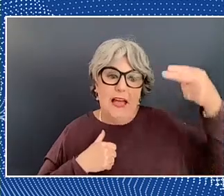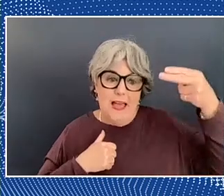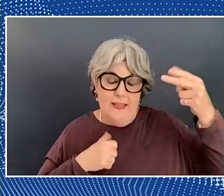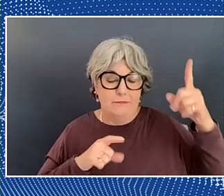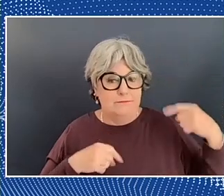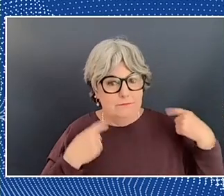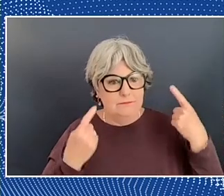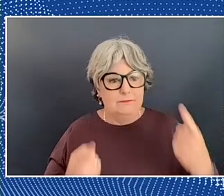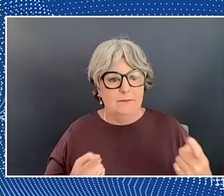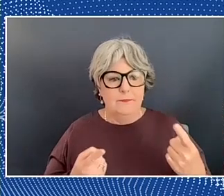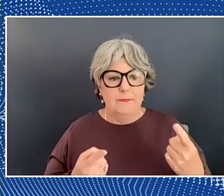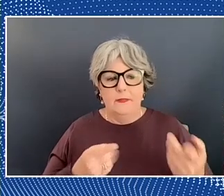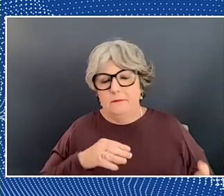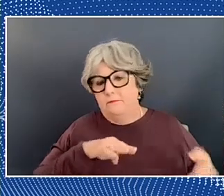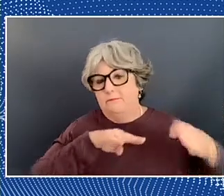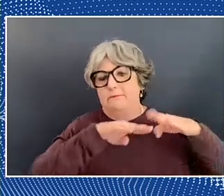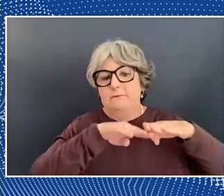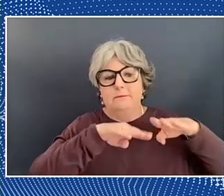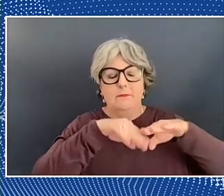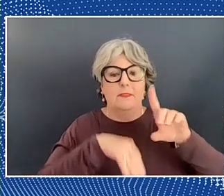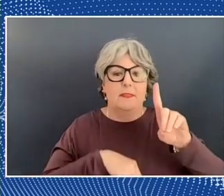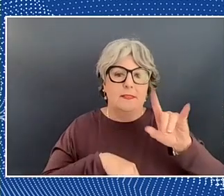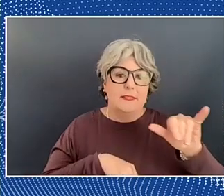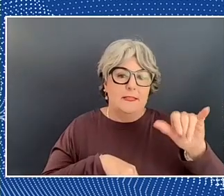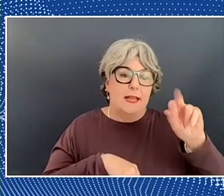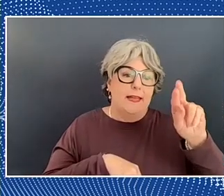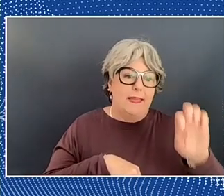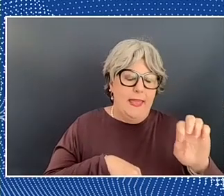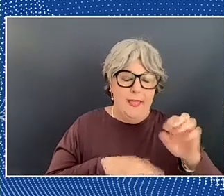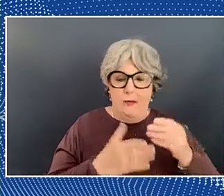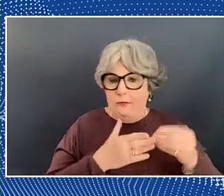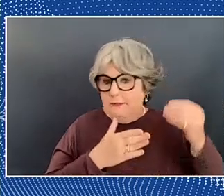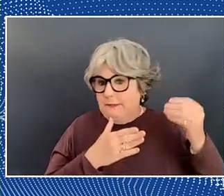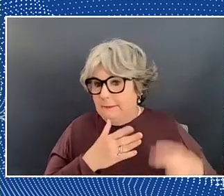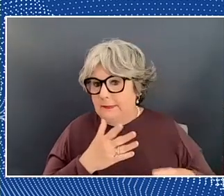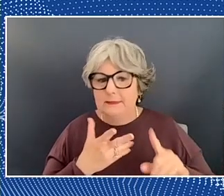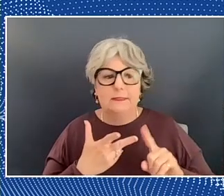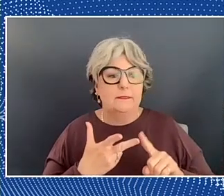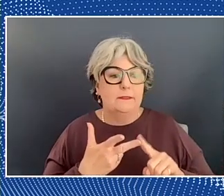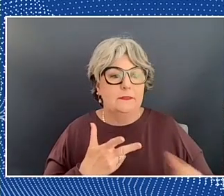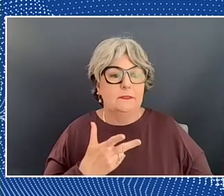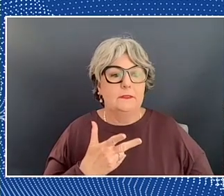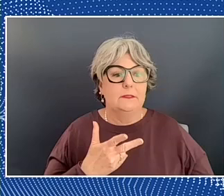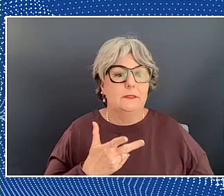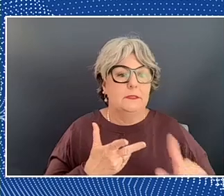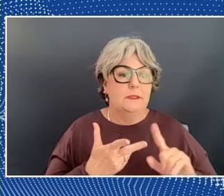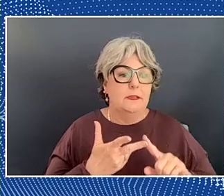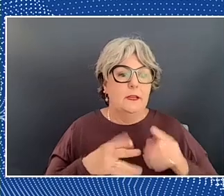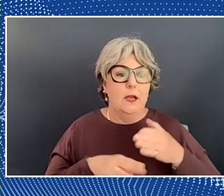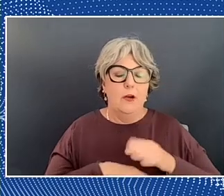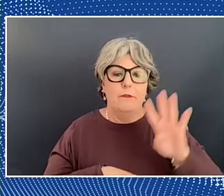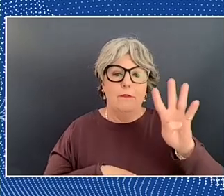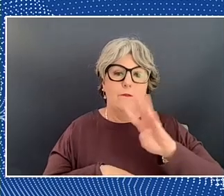Inflation is through the roof. Daycare expenses are extremely high, as over 40 million borrowers are facing